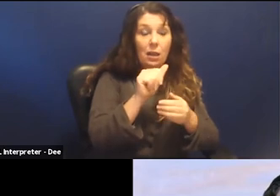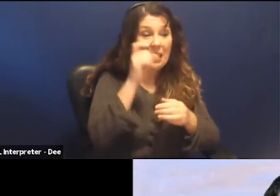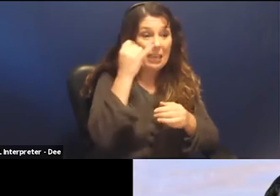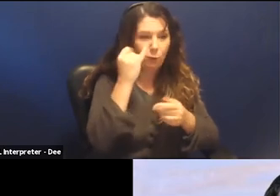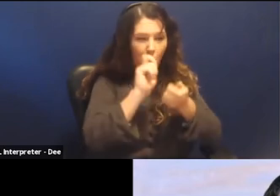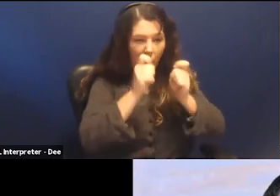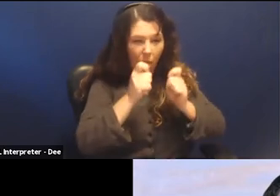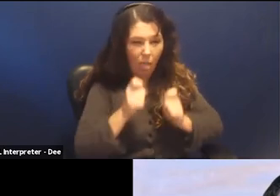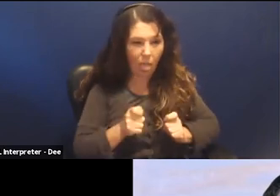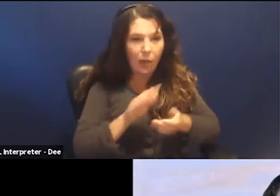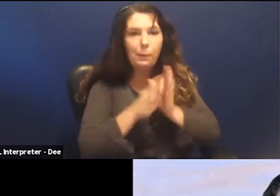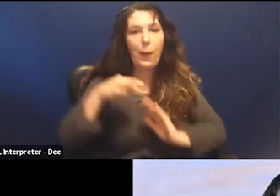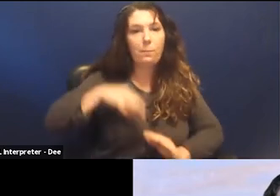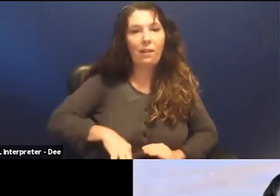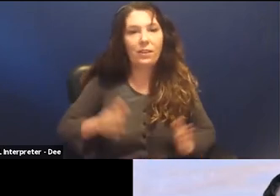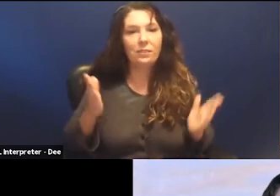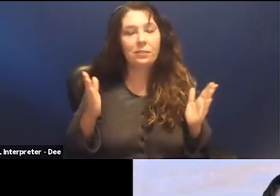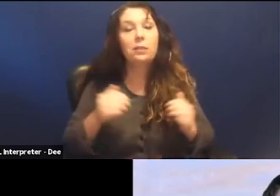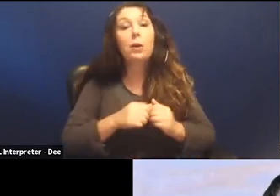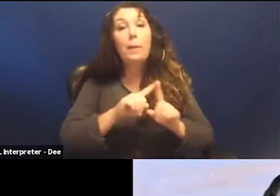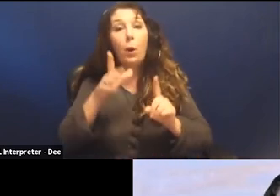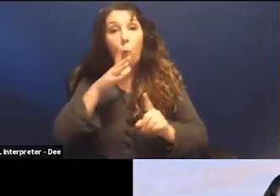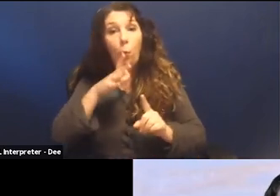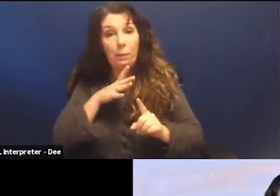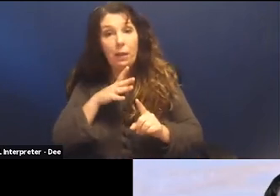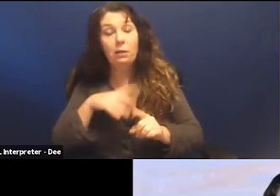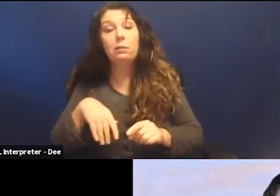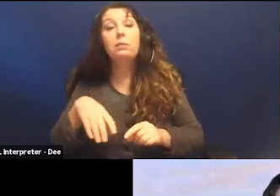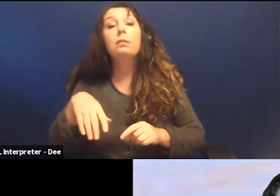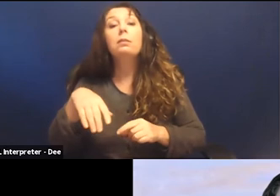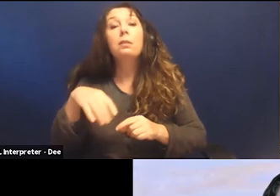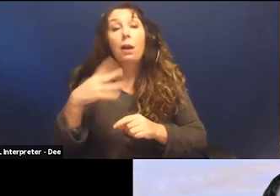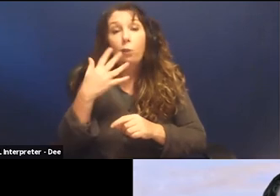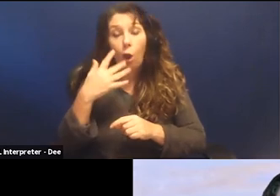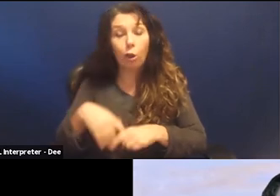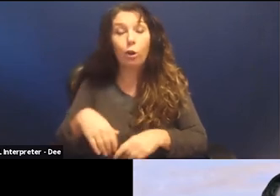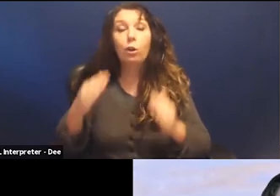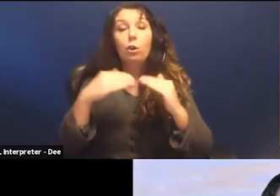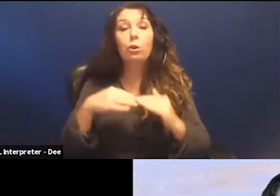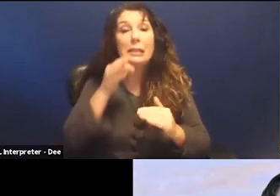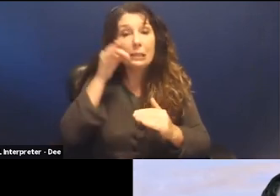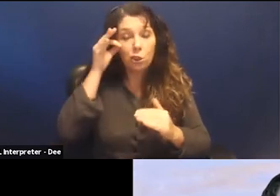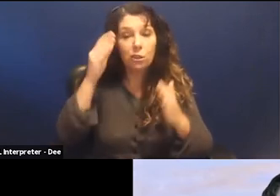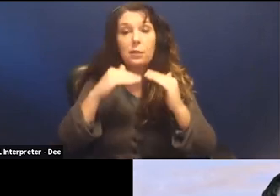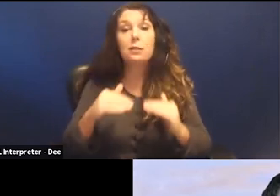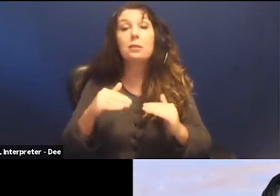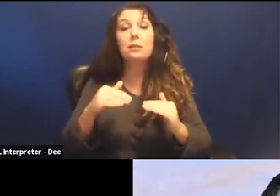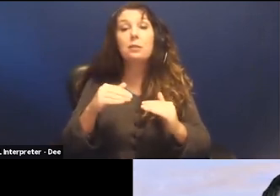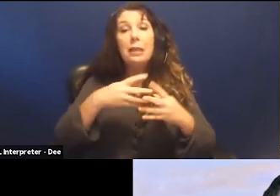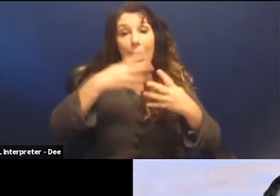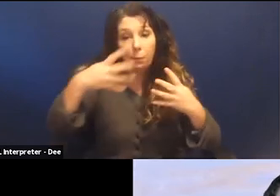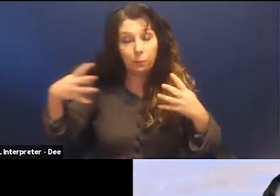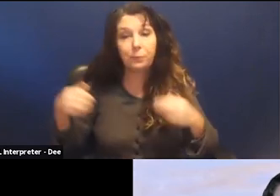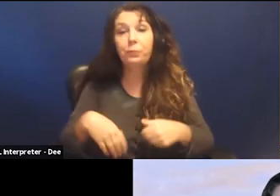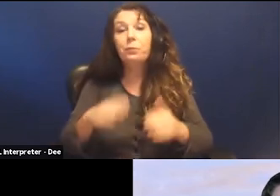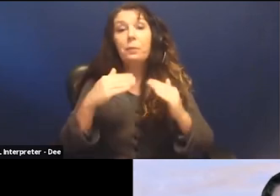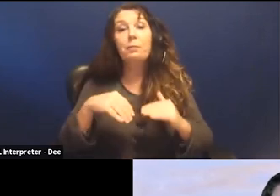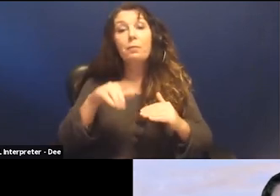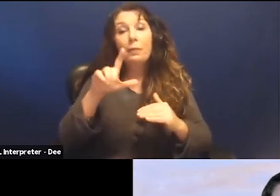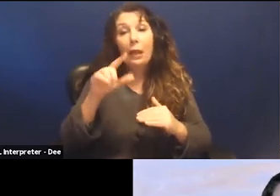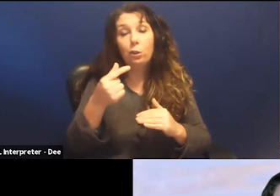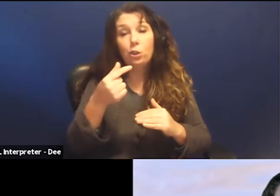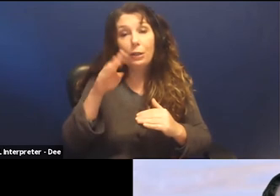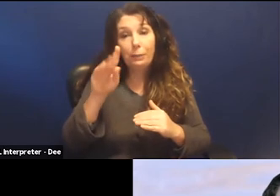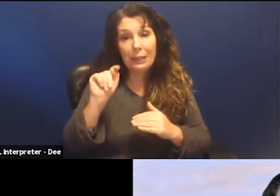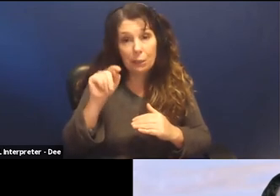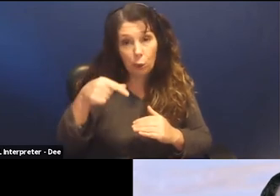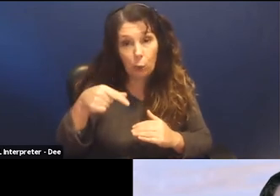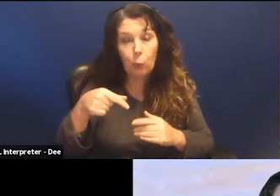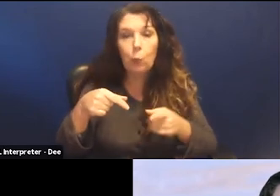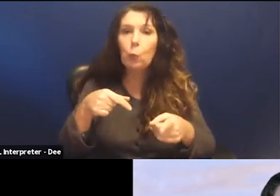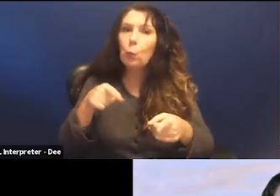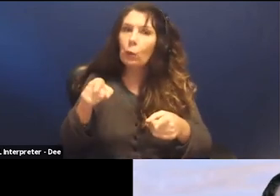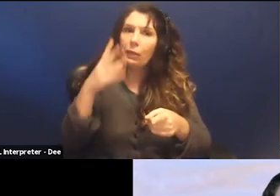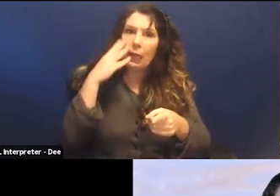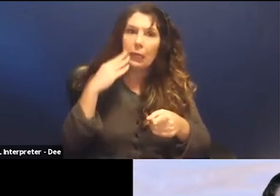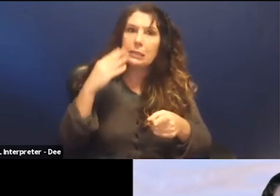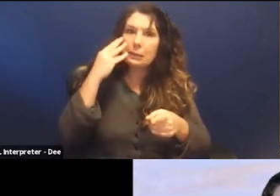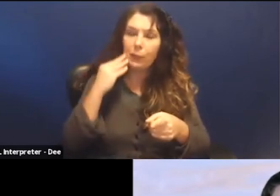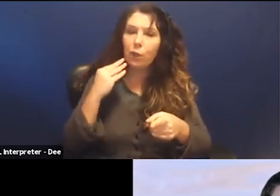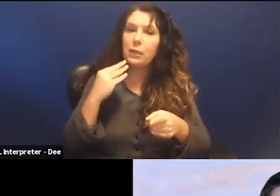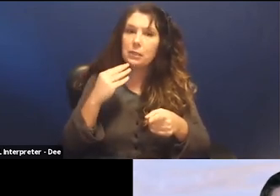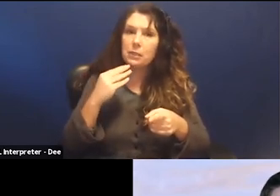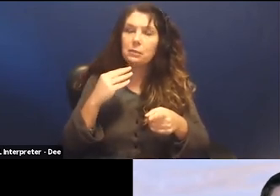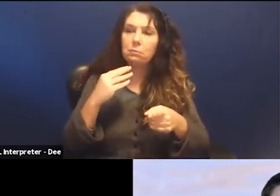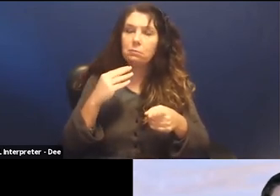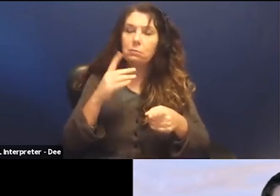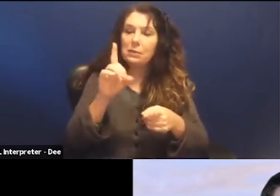But women and particularly women of color, as well as indigenous people immigrant communities LBGTQ folks, and more. They experienced this very same process of data extraction.